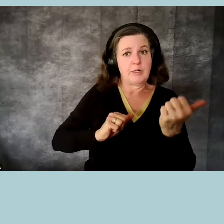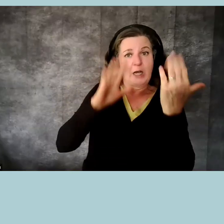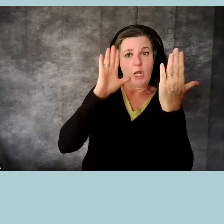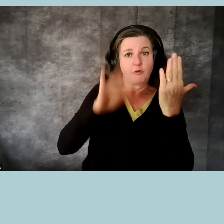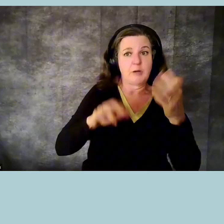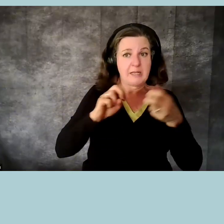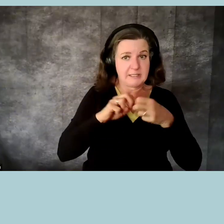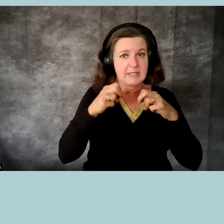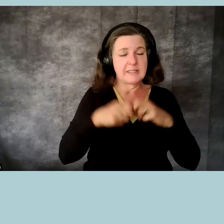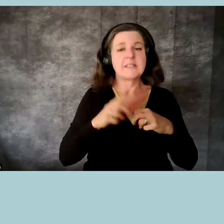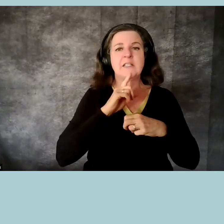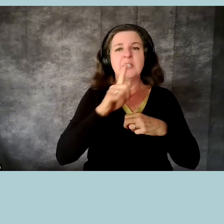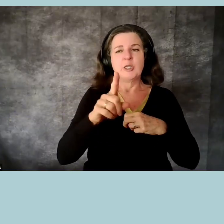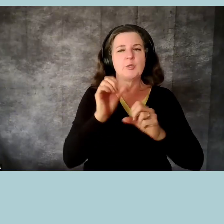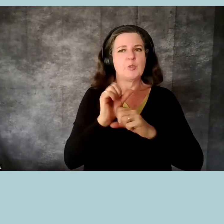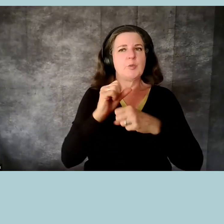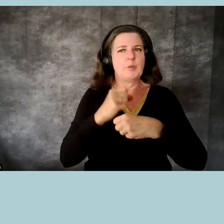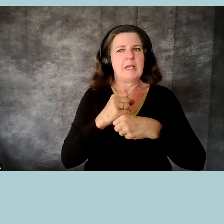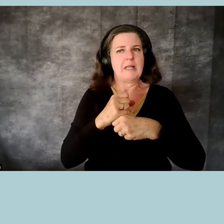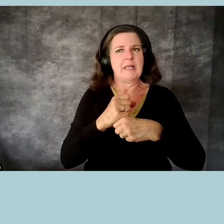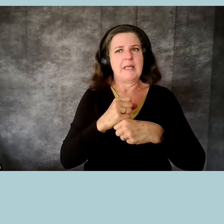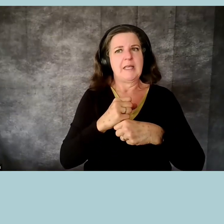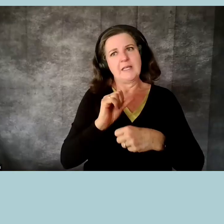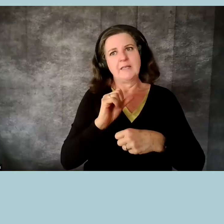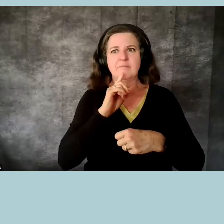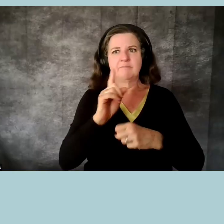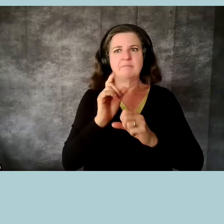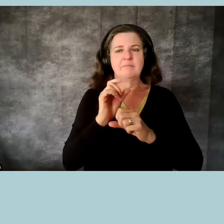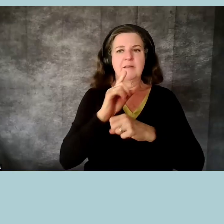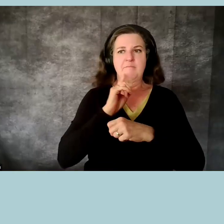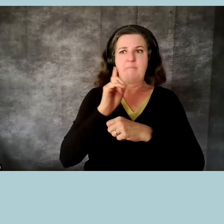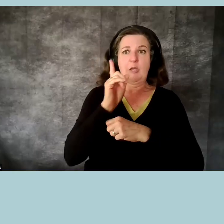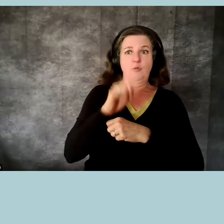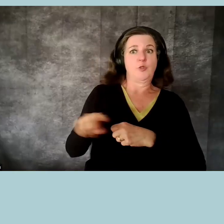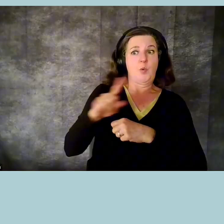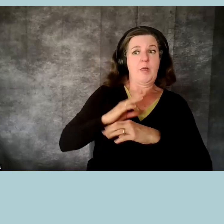really ensure that these barriers are mitigated and